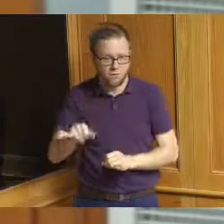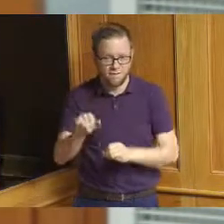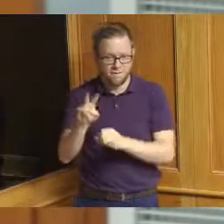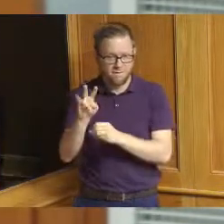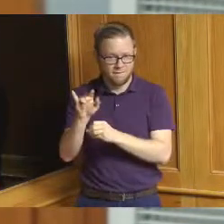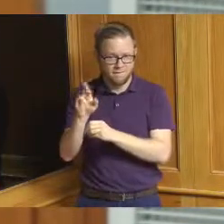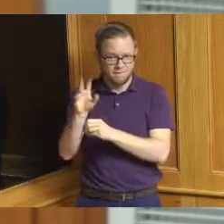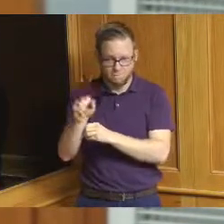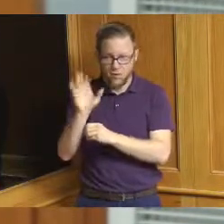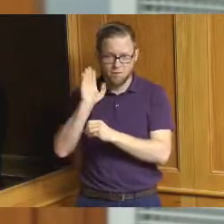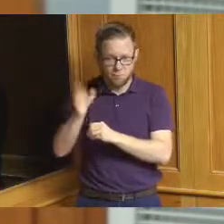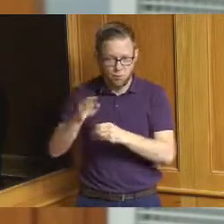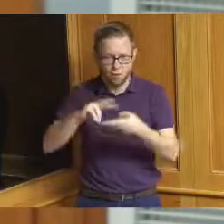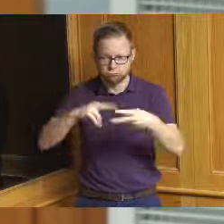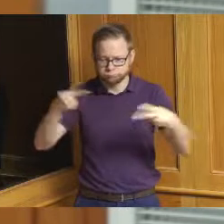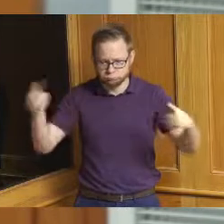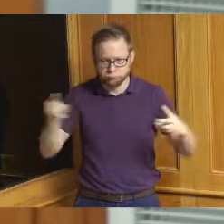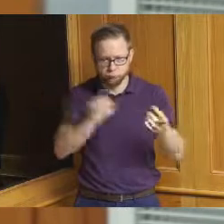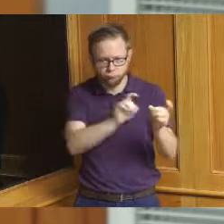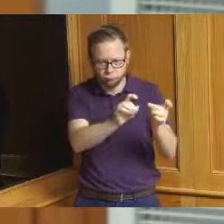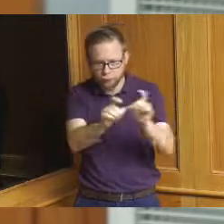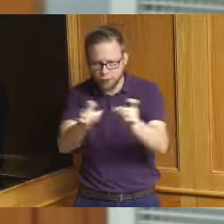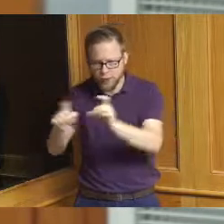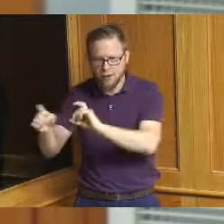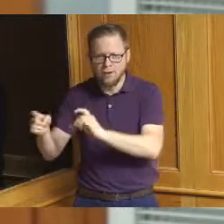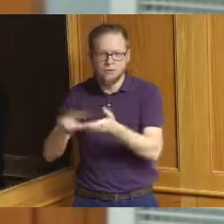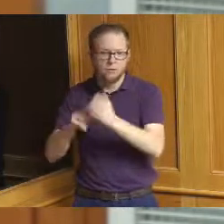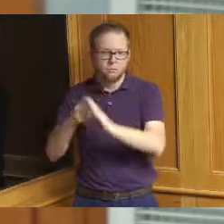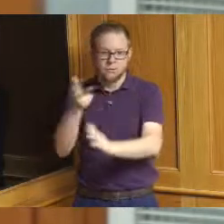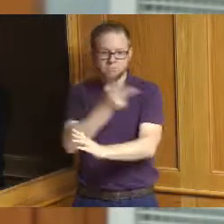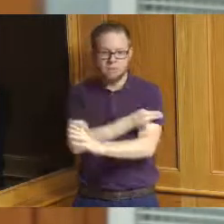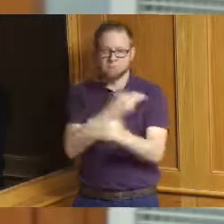and that makes it difficult for vaccines to work because vaccines are typically programmed to work